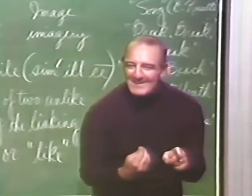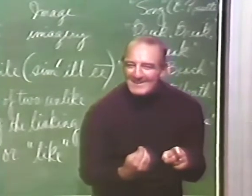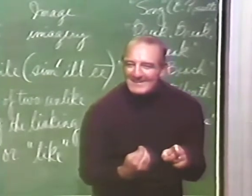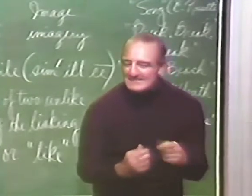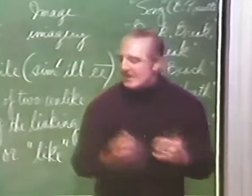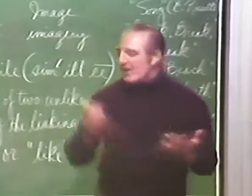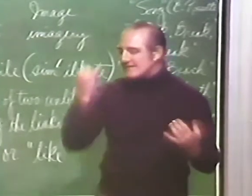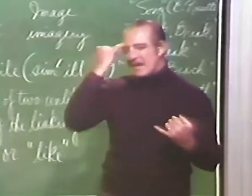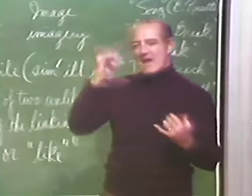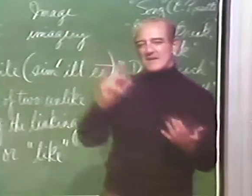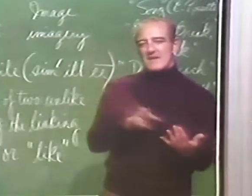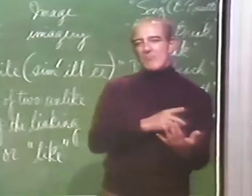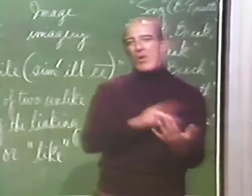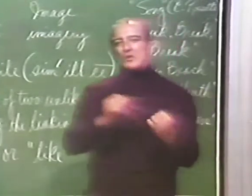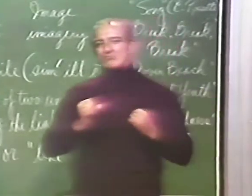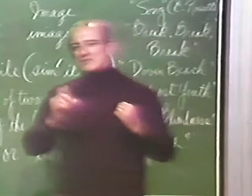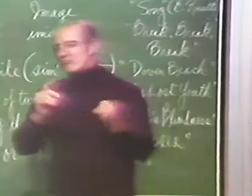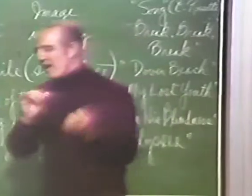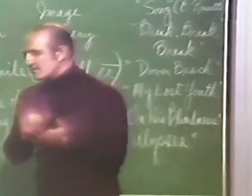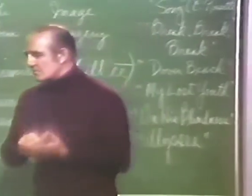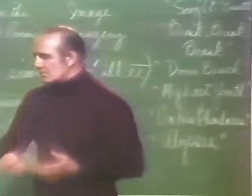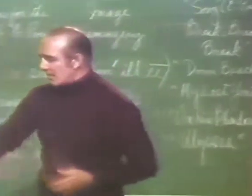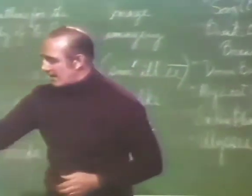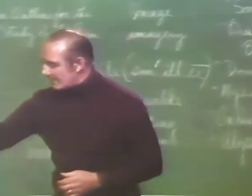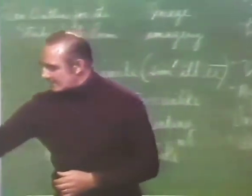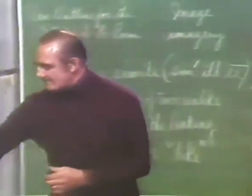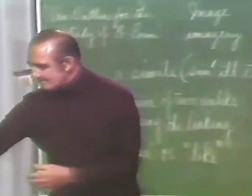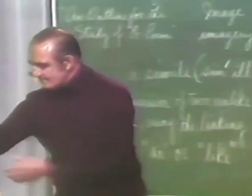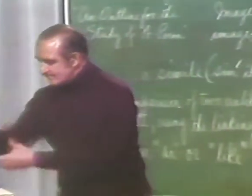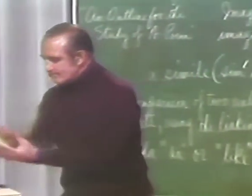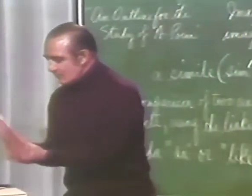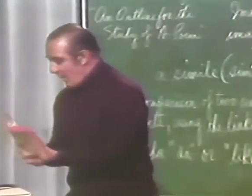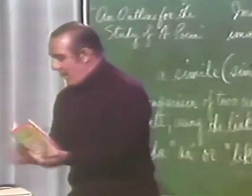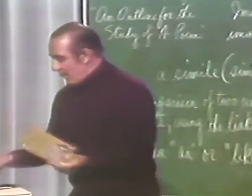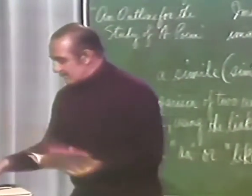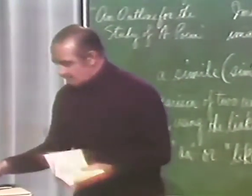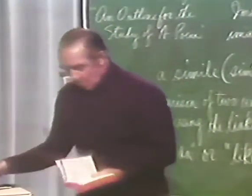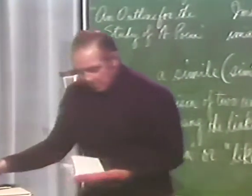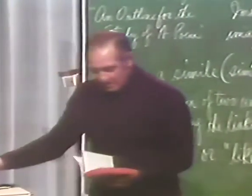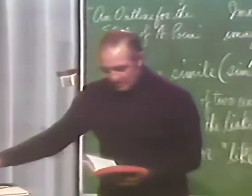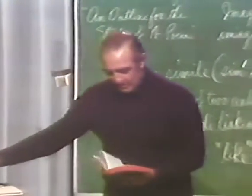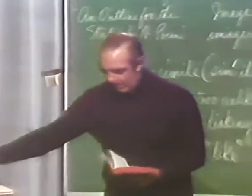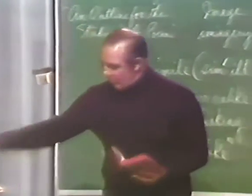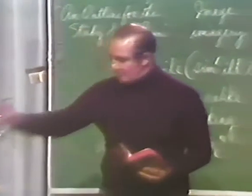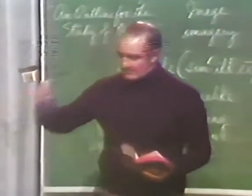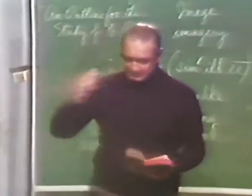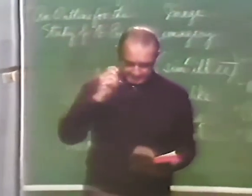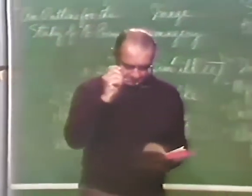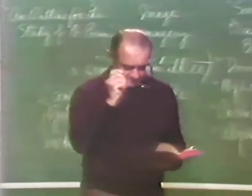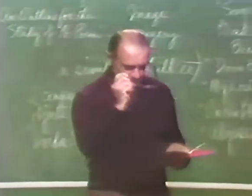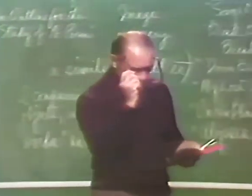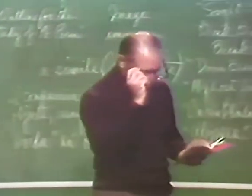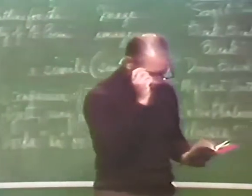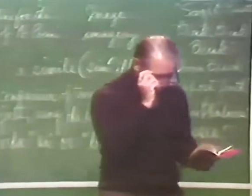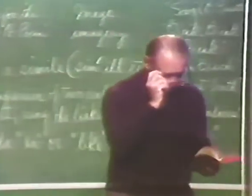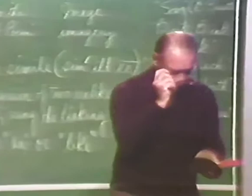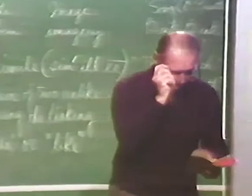BEAUTIFUL. SO THAT'S THE IDEA. POETRY TRIES TO DO THAT. WELL, LET'S GO ON WITH THE POEM.